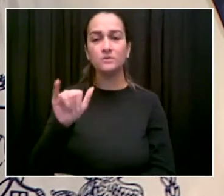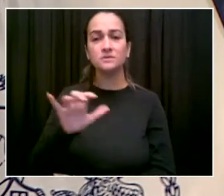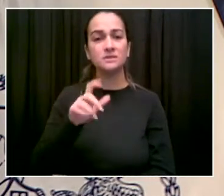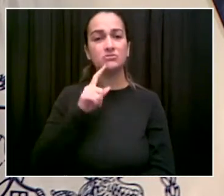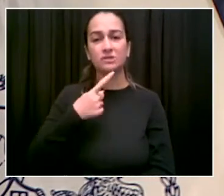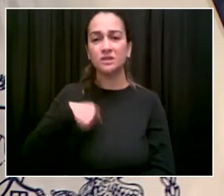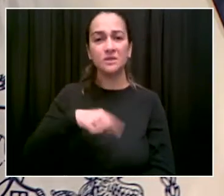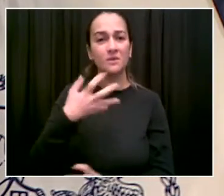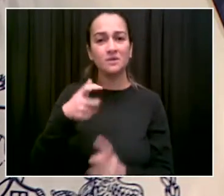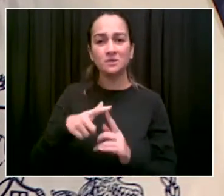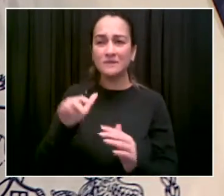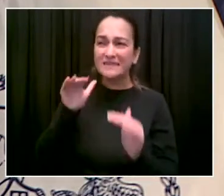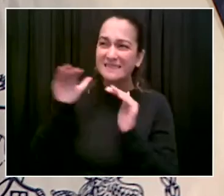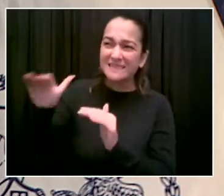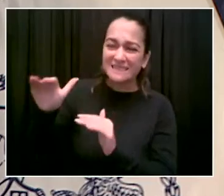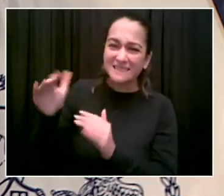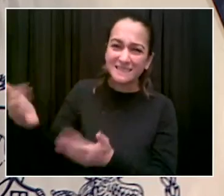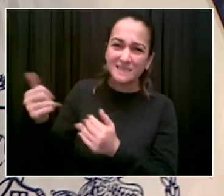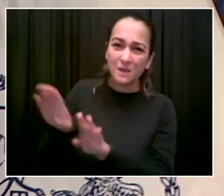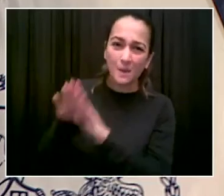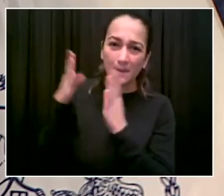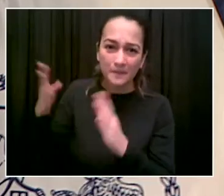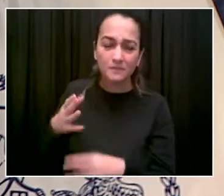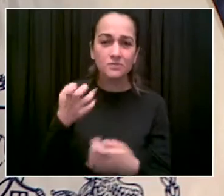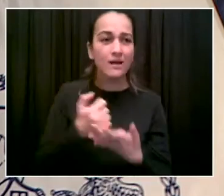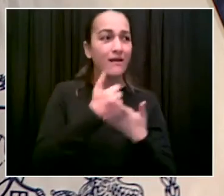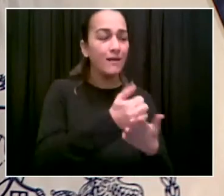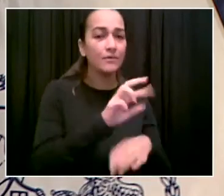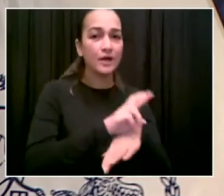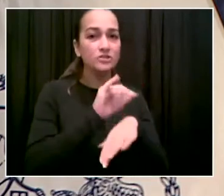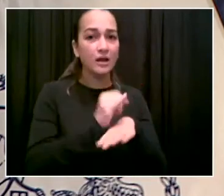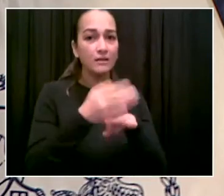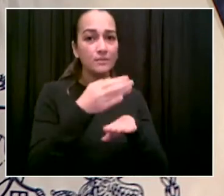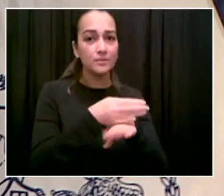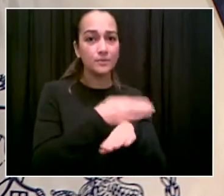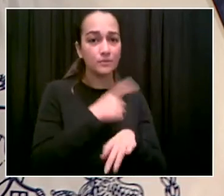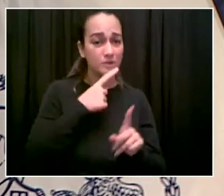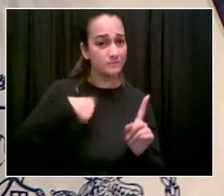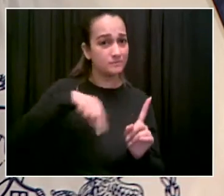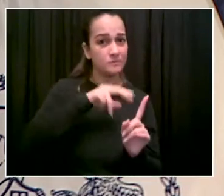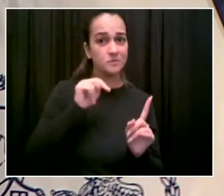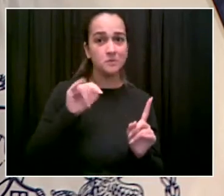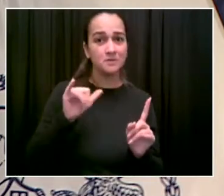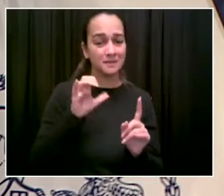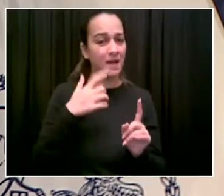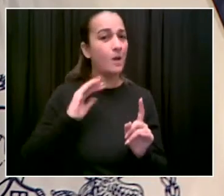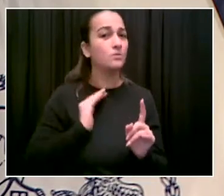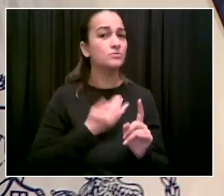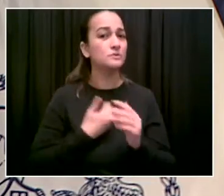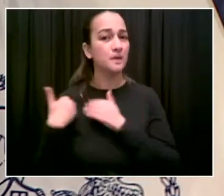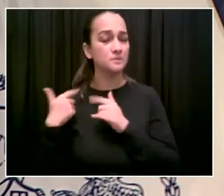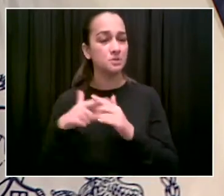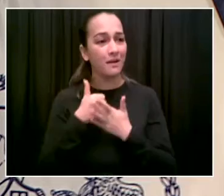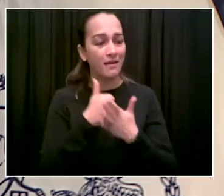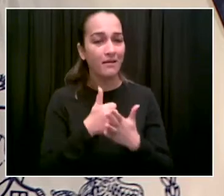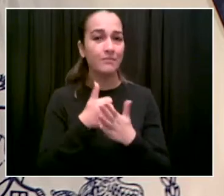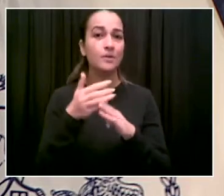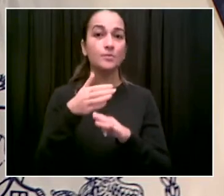AND I BEAR RESPONSIBILITY FOR FIXING SOME OF THESE THINGS. WE ACNNT ODO IT ALONE. WE ENED THE OCURT SYSTEM